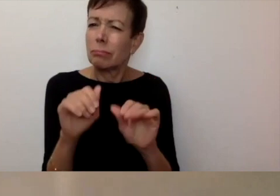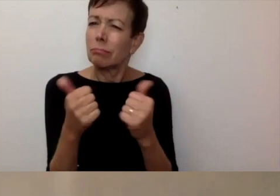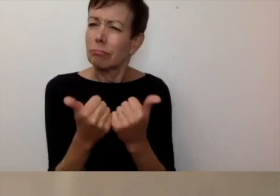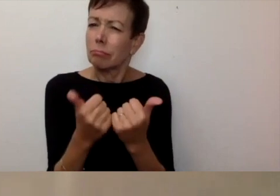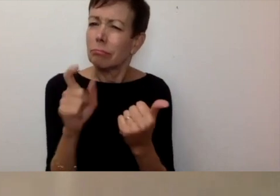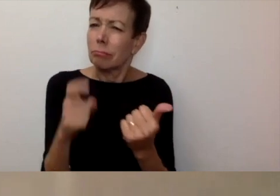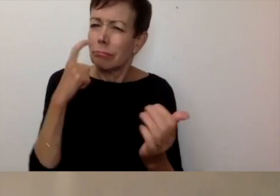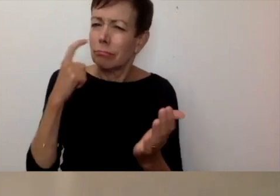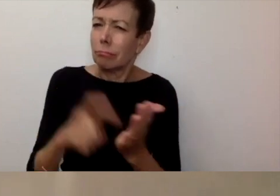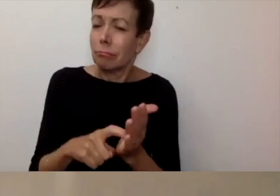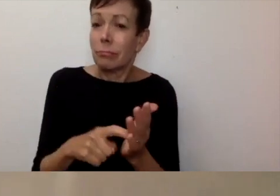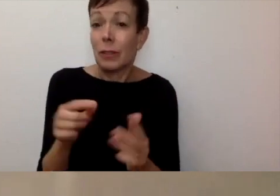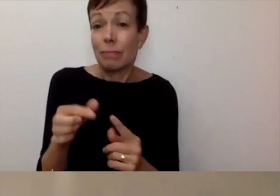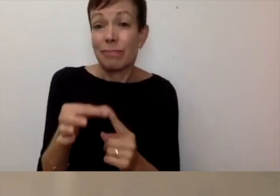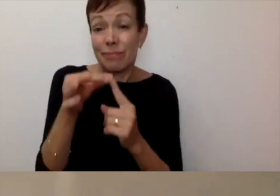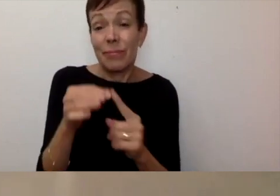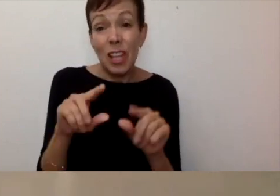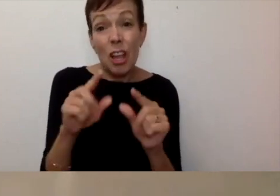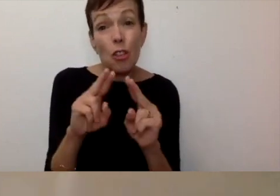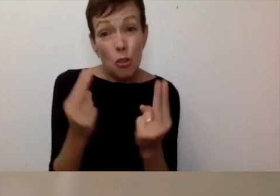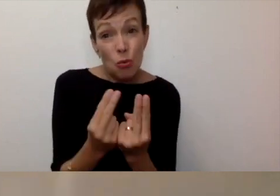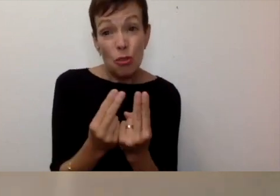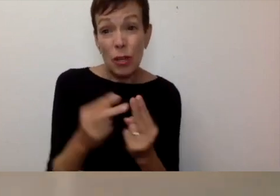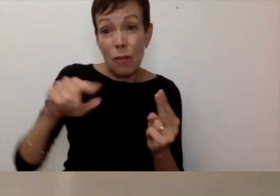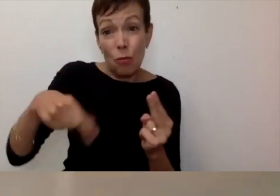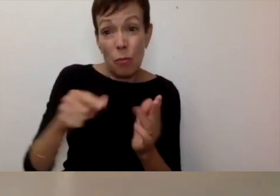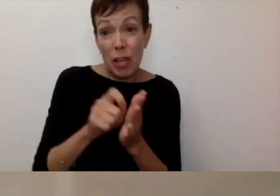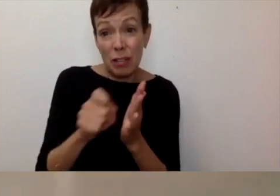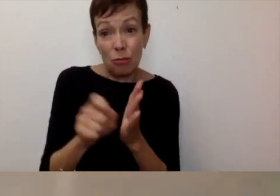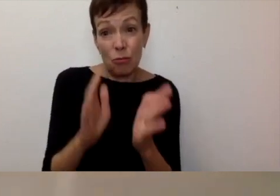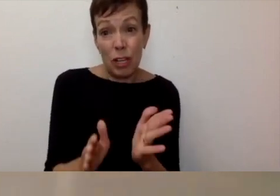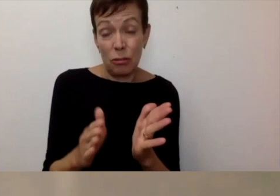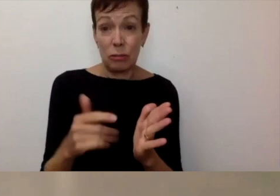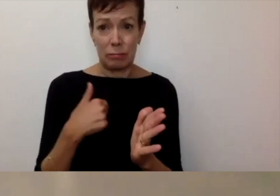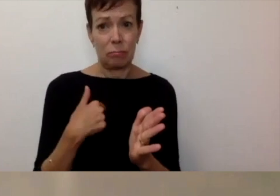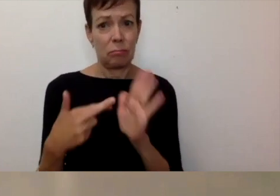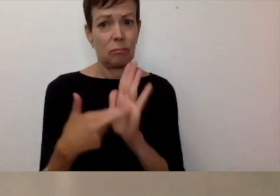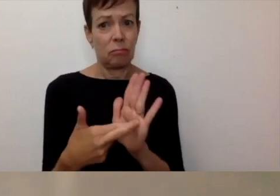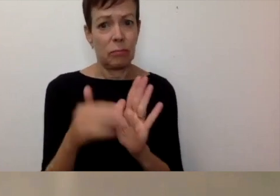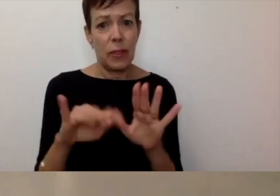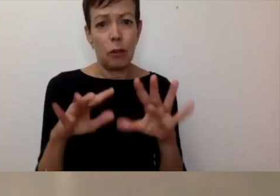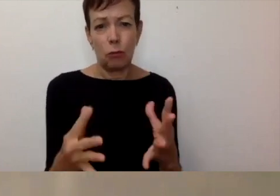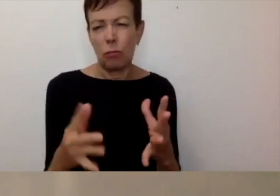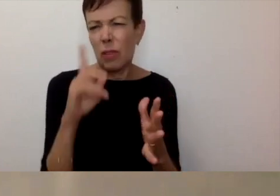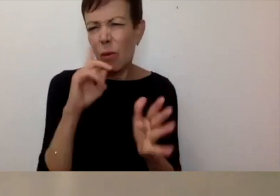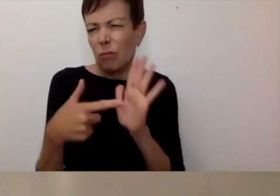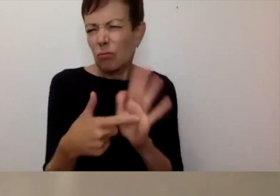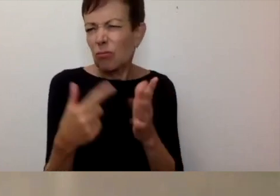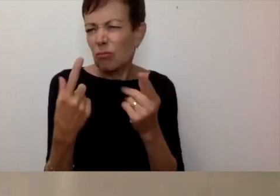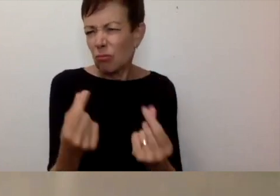union of quebec writer that i represent so i will show you on the next slides uh some things that have happened in that